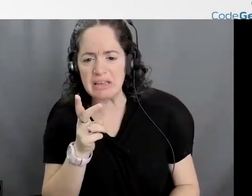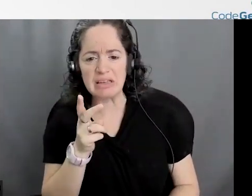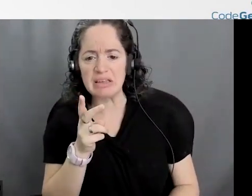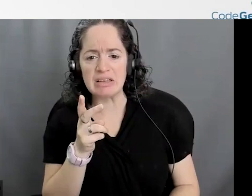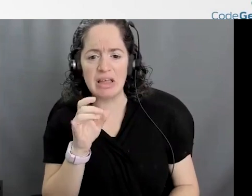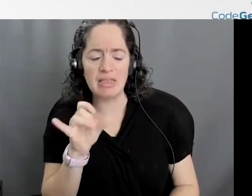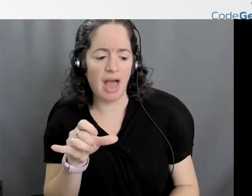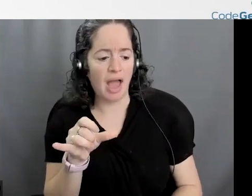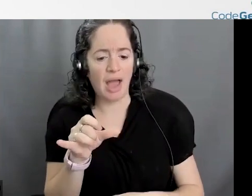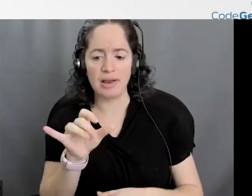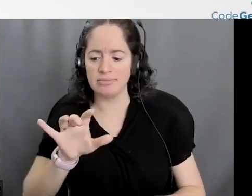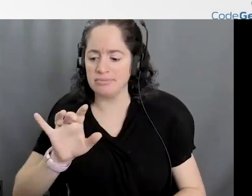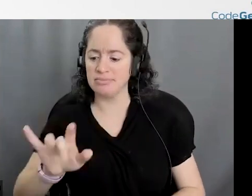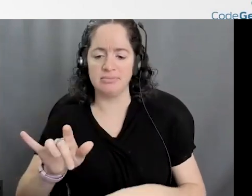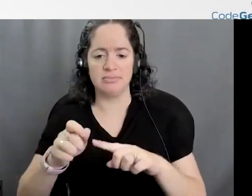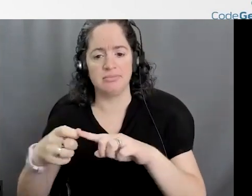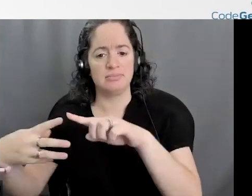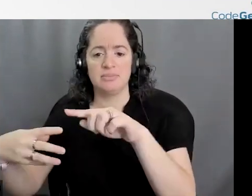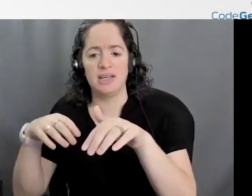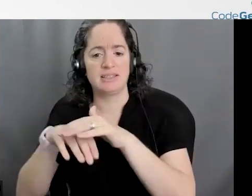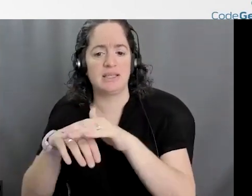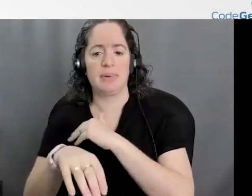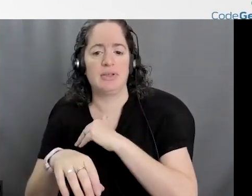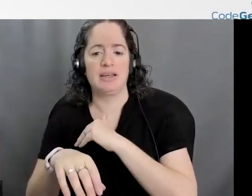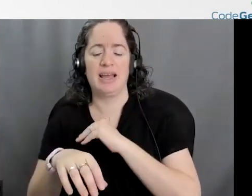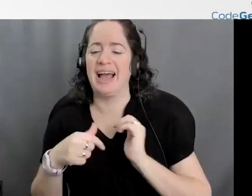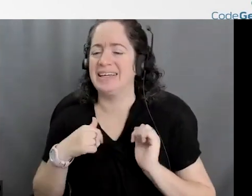that opens up the accessibility panel," and I was like, "Oh, no, no.